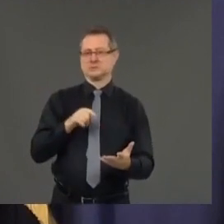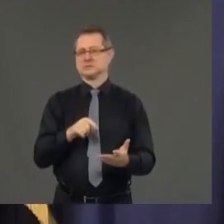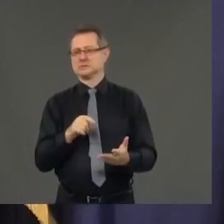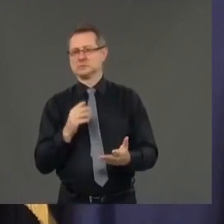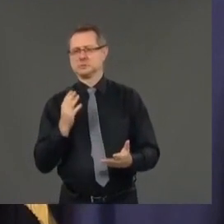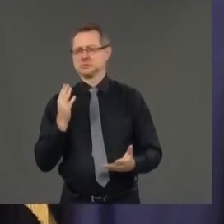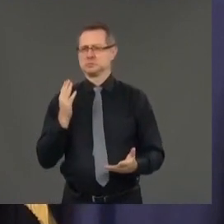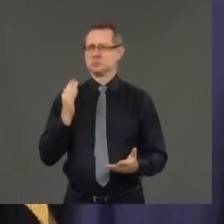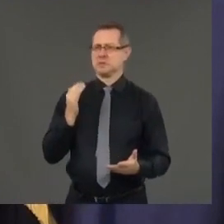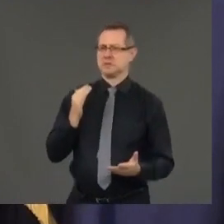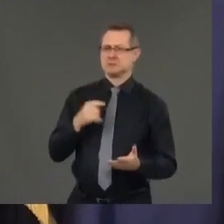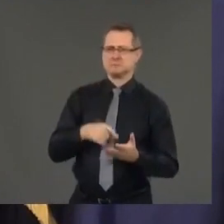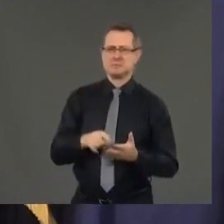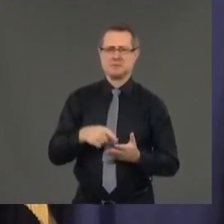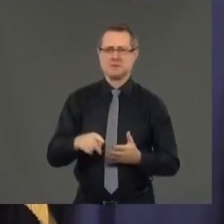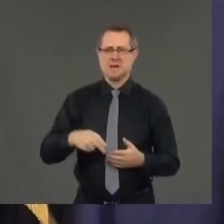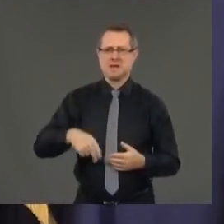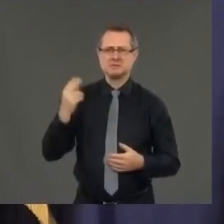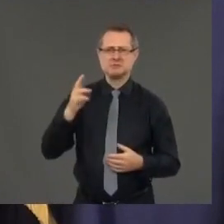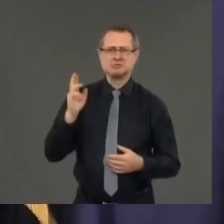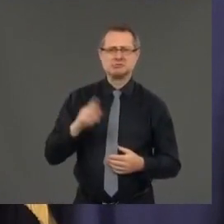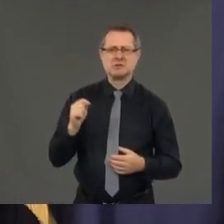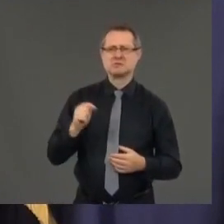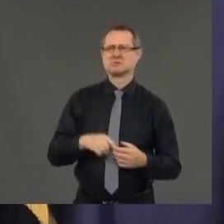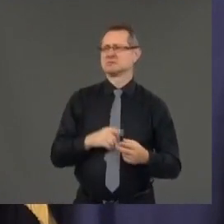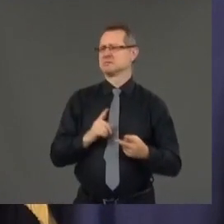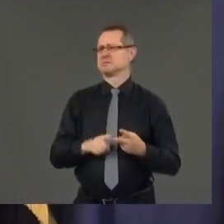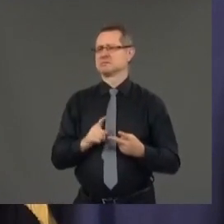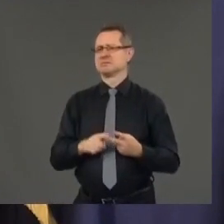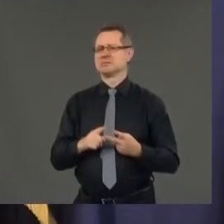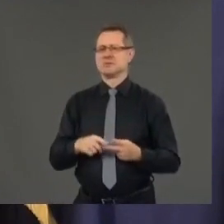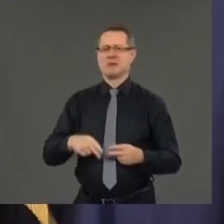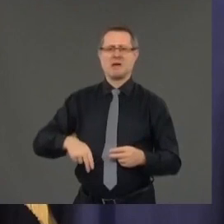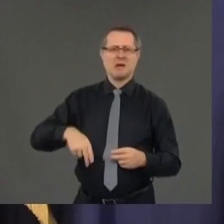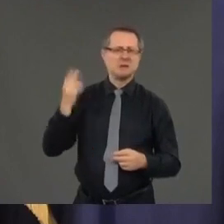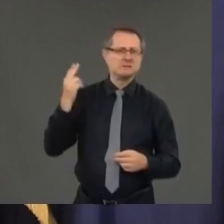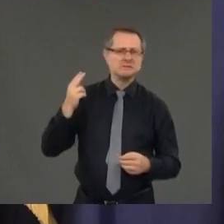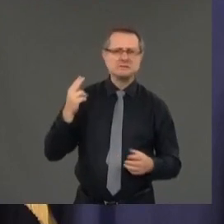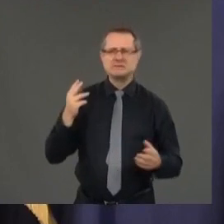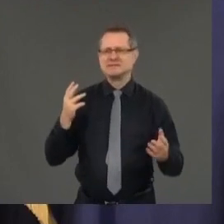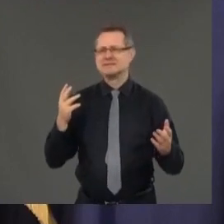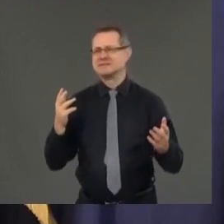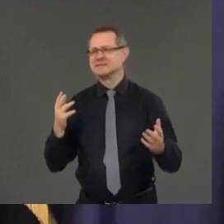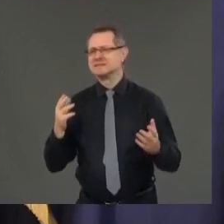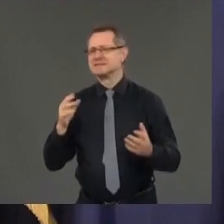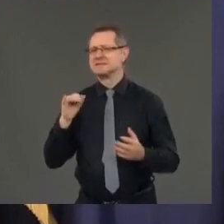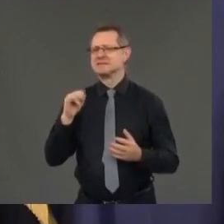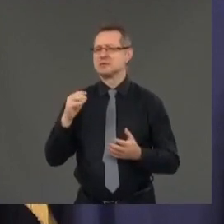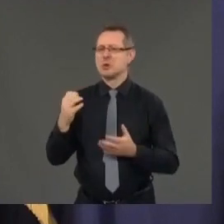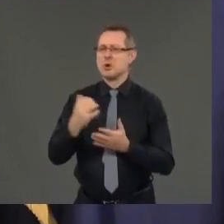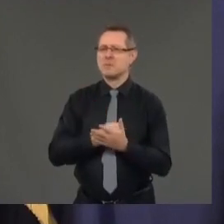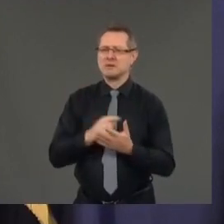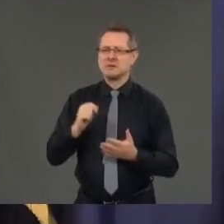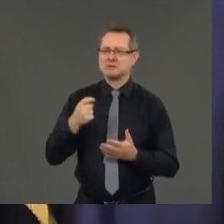ATTRACTIONS FOR NEW YORK CITY. WELL, WHY DO YOU PAY A HIGH RATE? WHY DO YOU PAY THE INCOME TAX